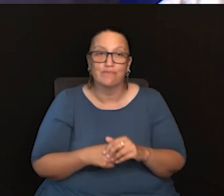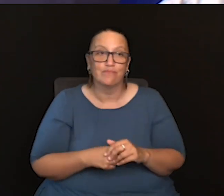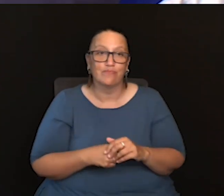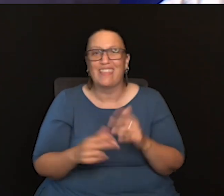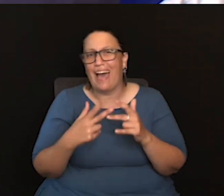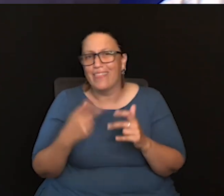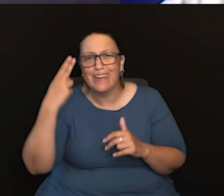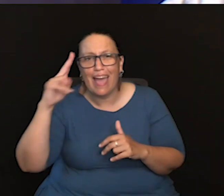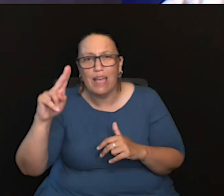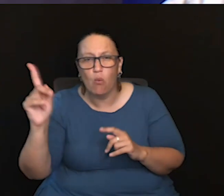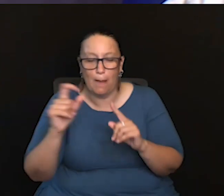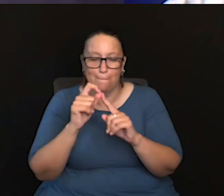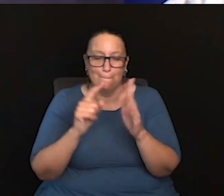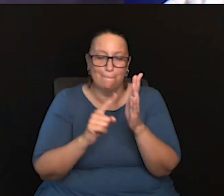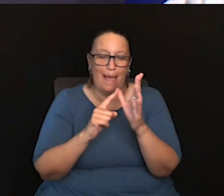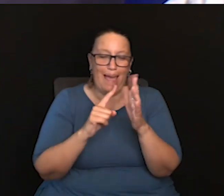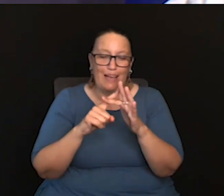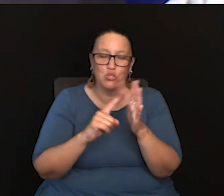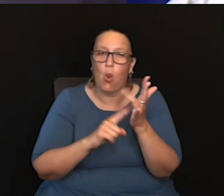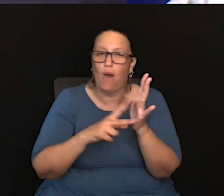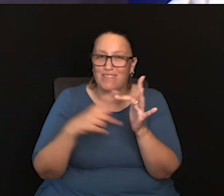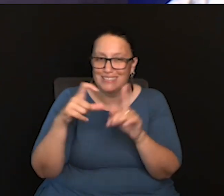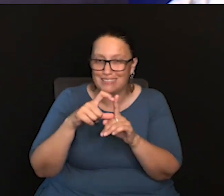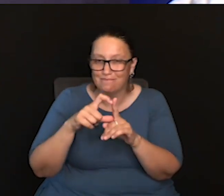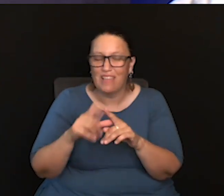which is also known by the easier trade name of Paxlovid,